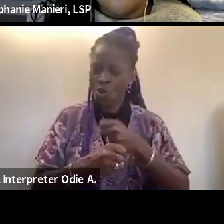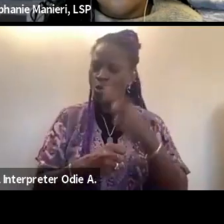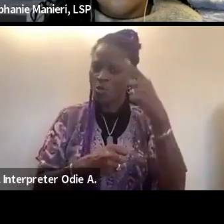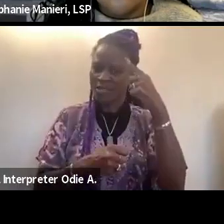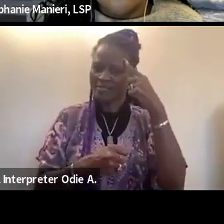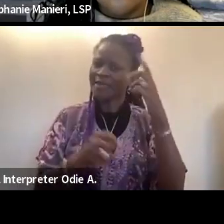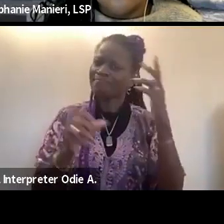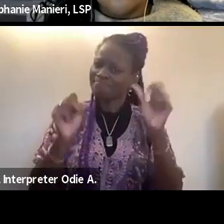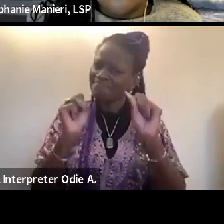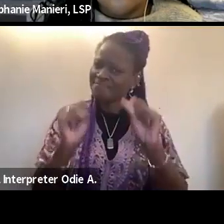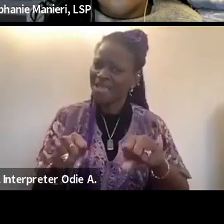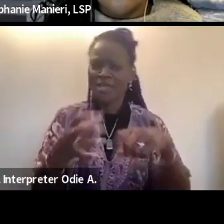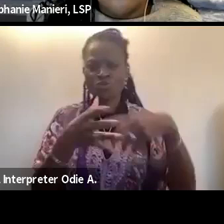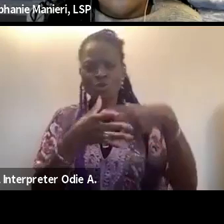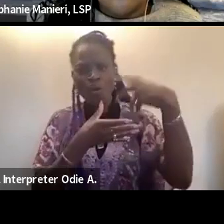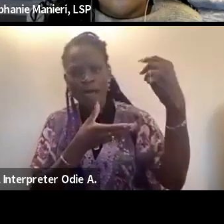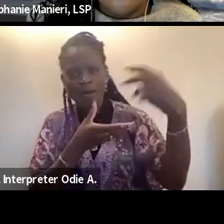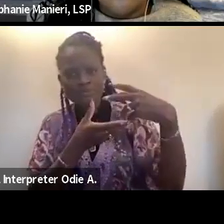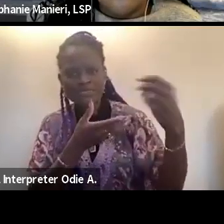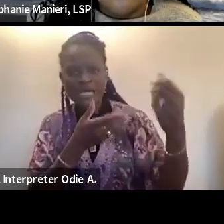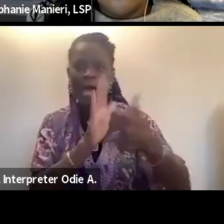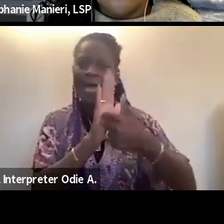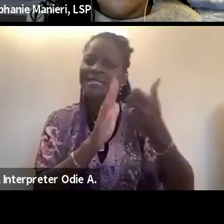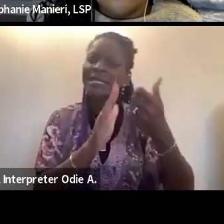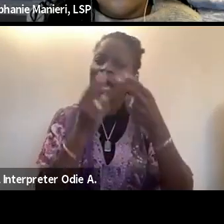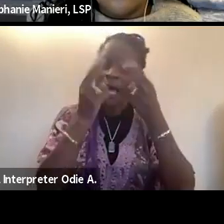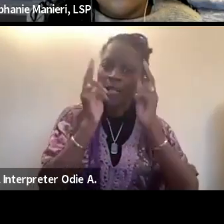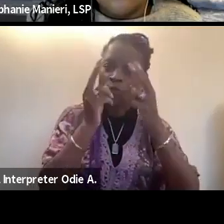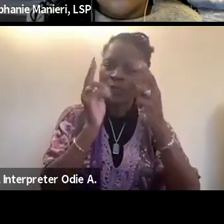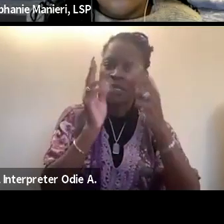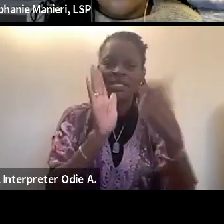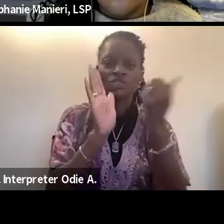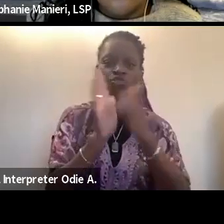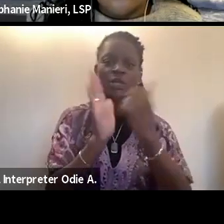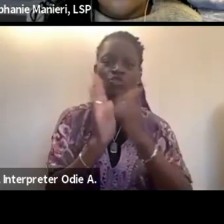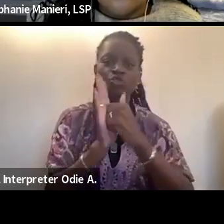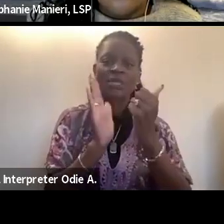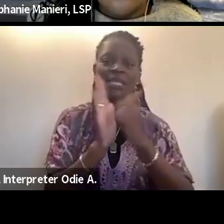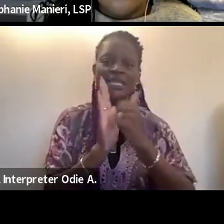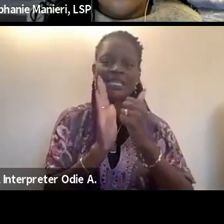Halloween and take part in outdoor diadillos Martha's activity.